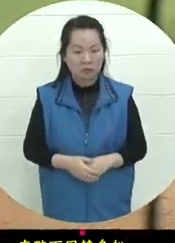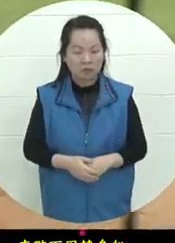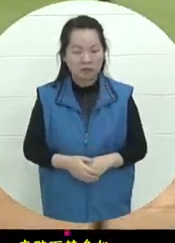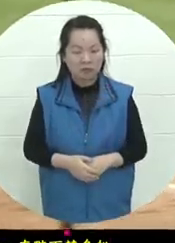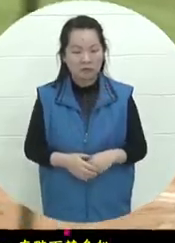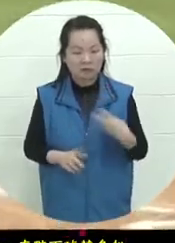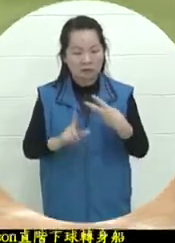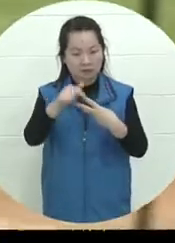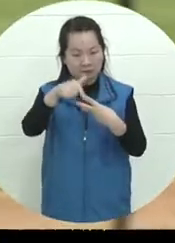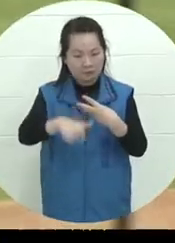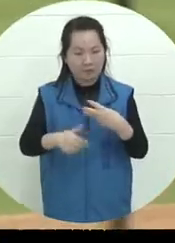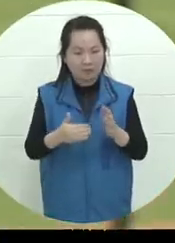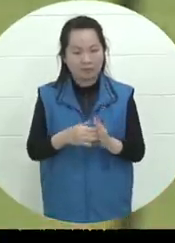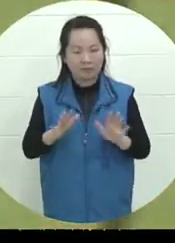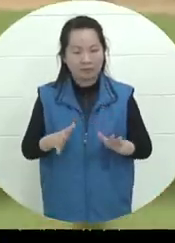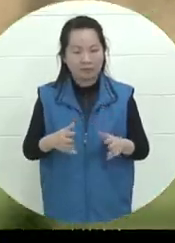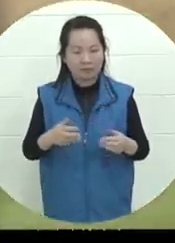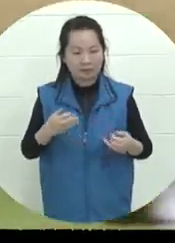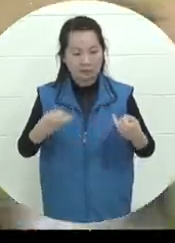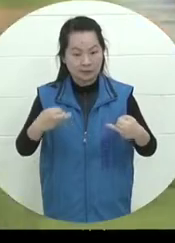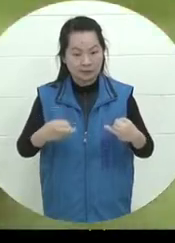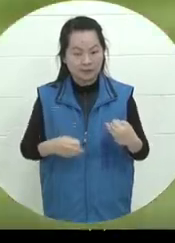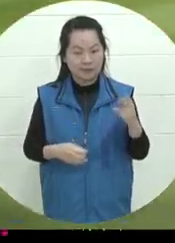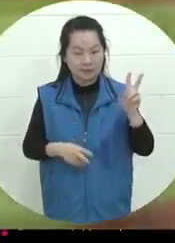semi-final score for the two teams. For the time being, the Japanese team is leading by 1 point at